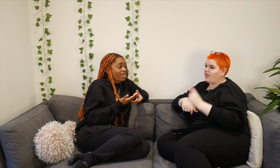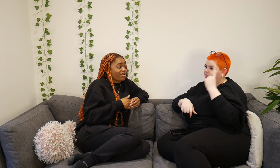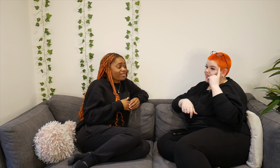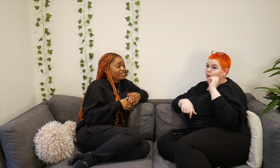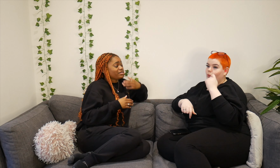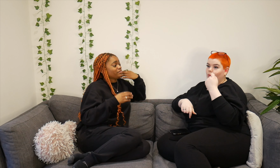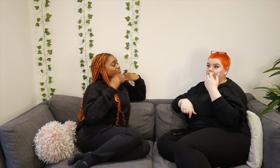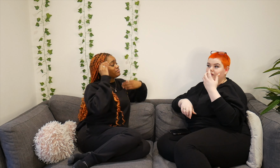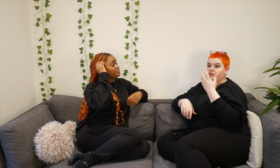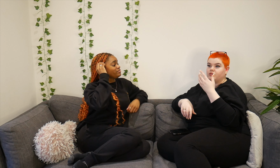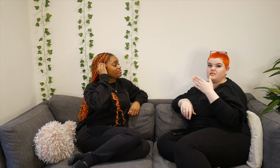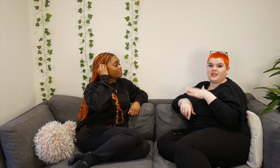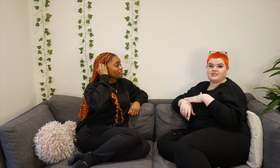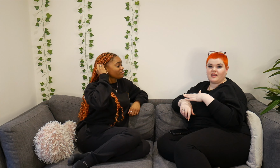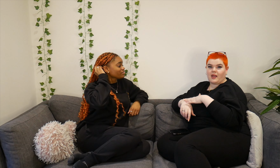Yeah, I think it will take time.